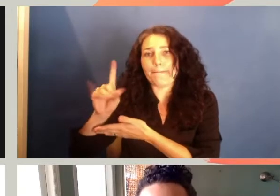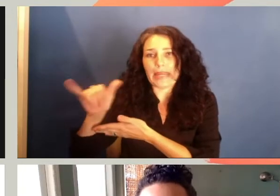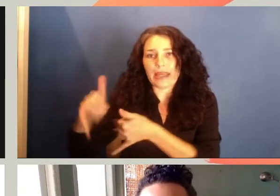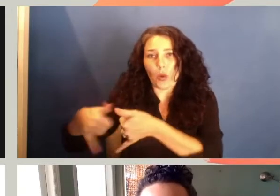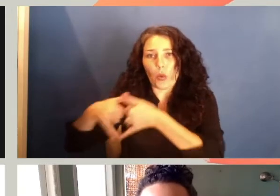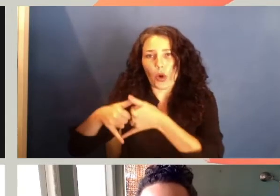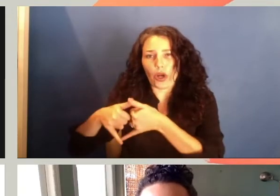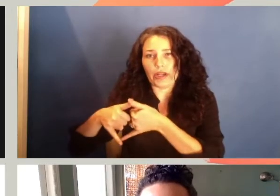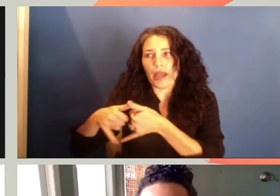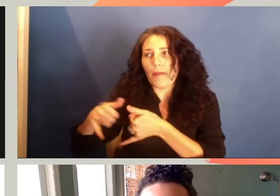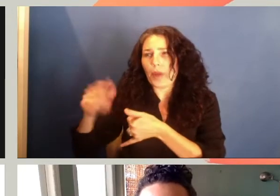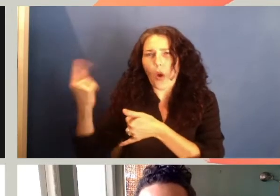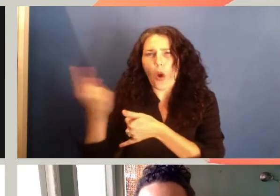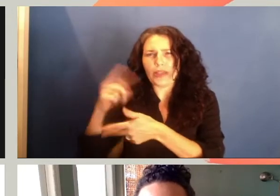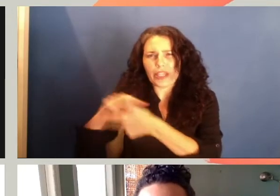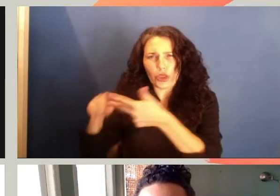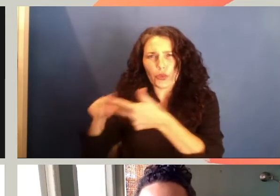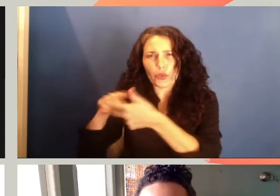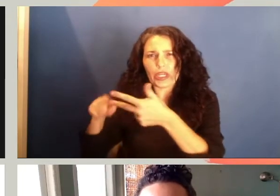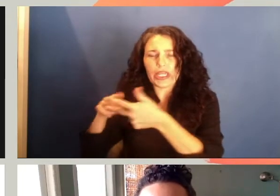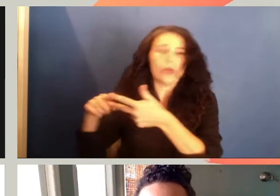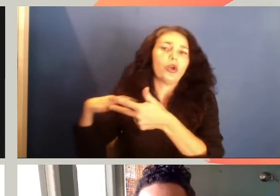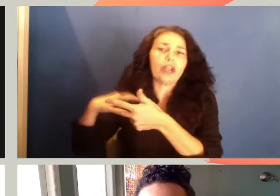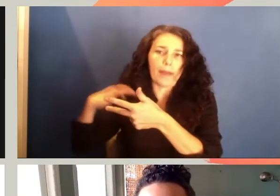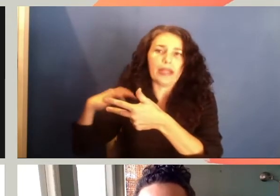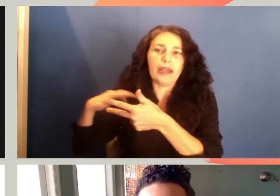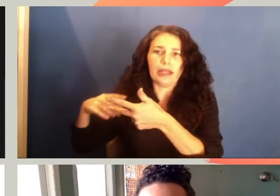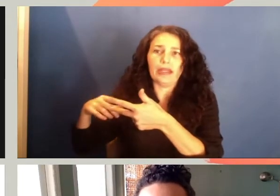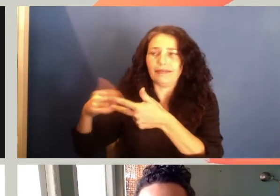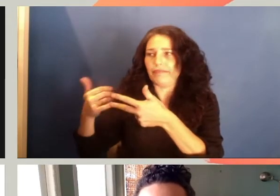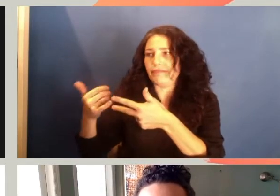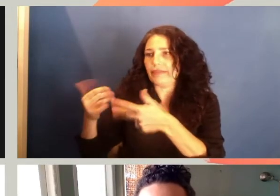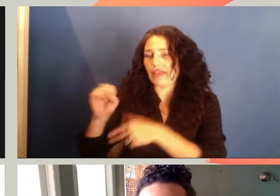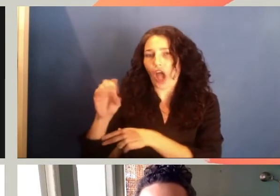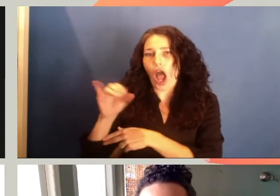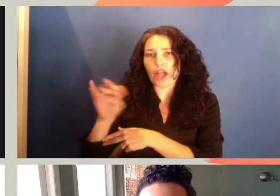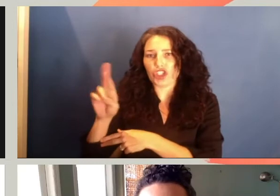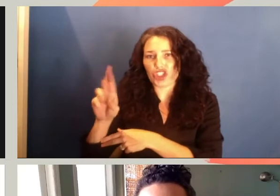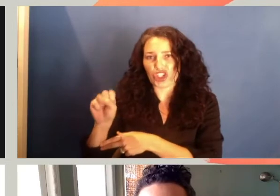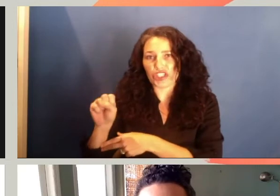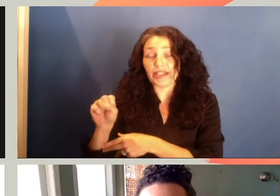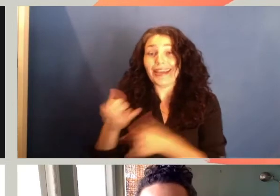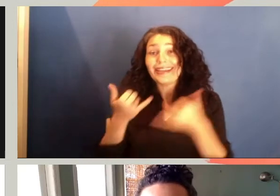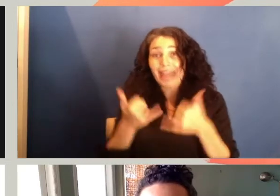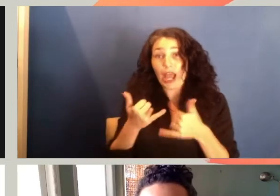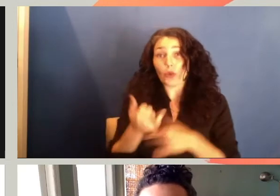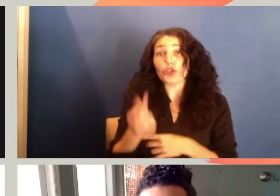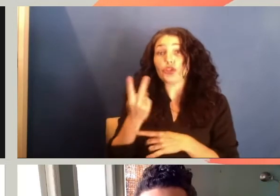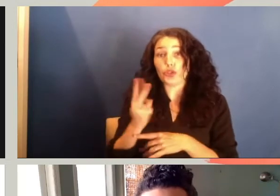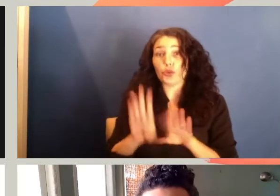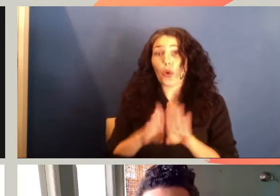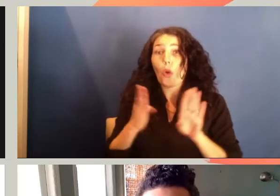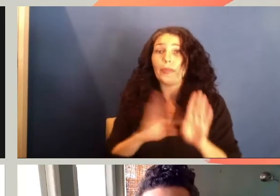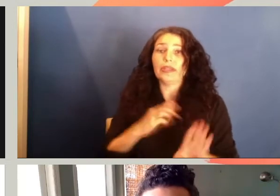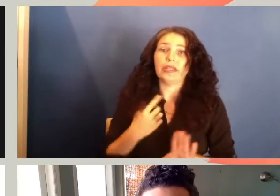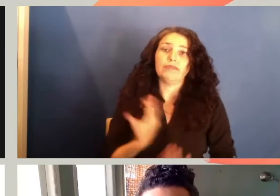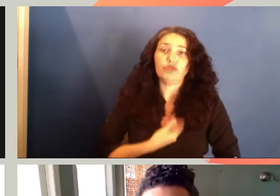in the however many years of the Oscars. Now there's two openly transgender acting Emmy nominees,